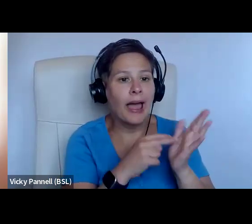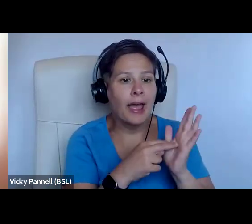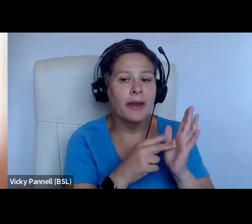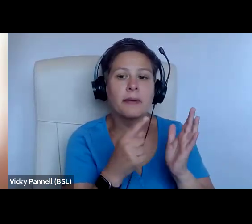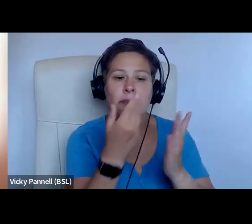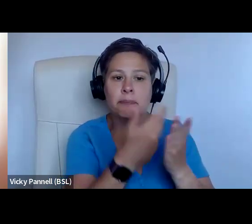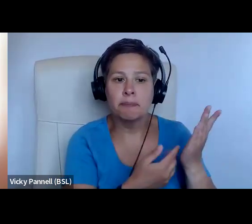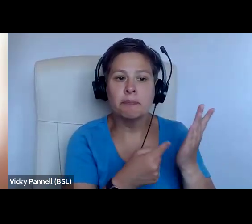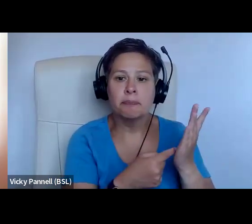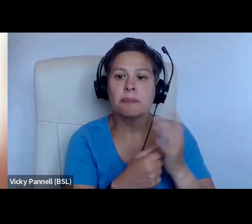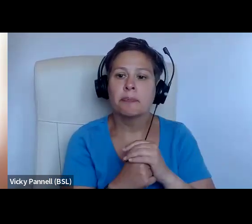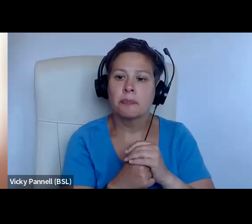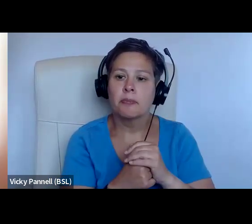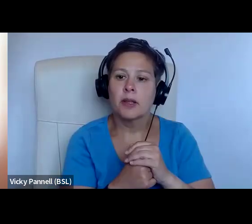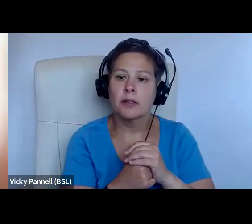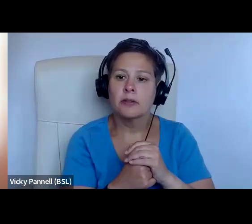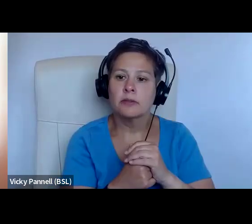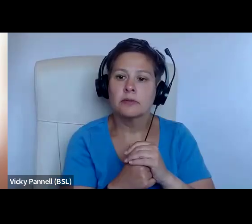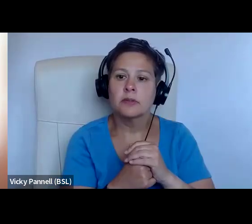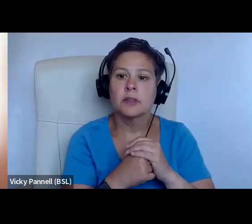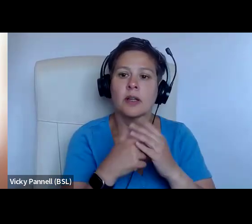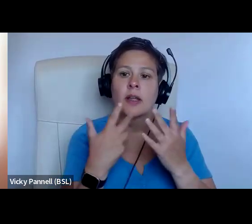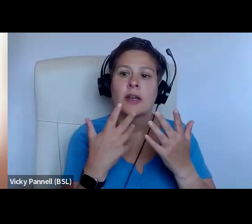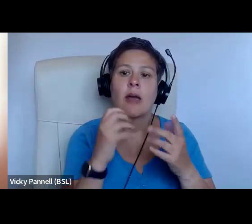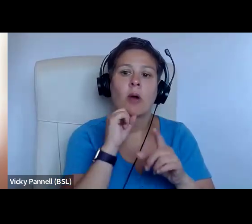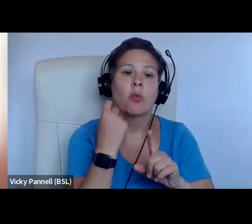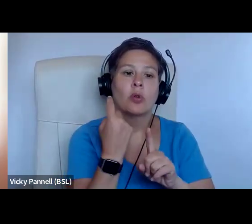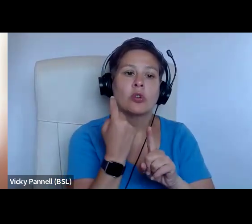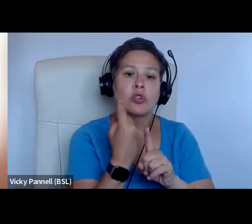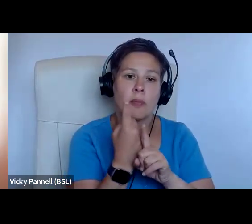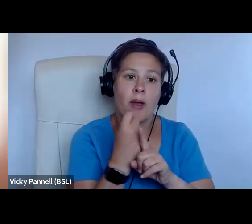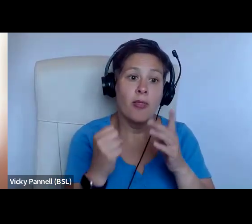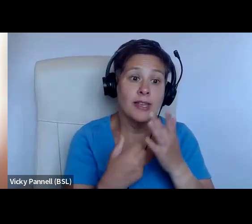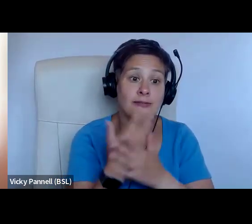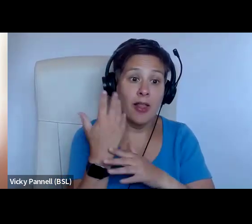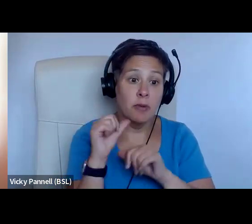A bunch of senior reps were invited to form a working group